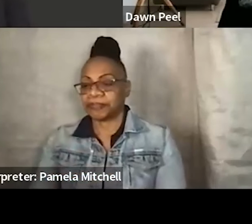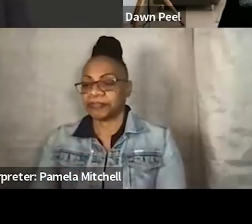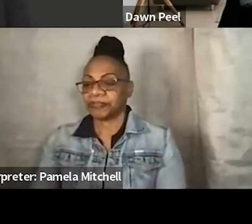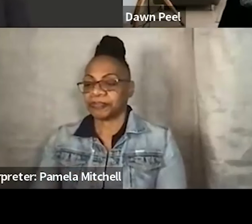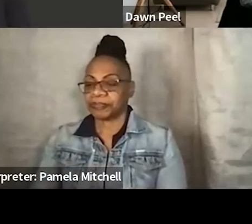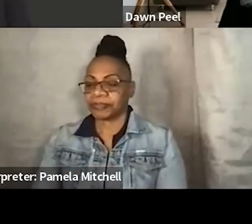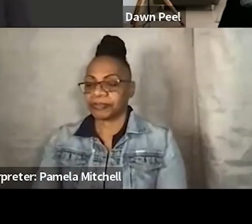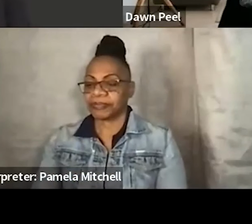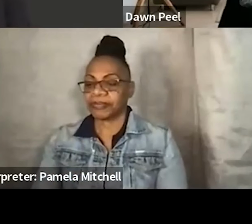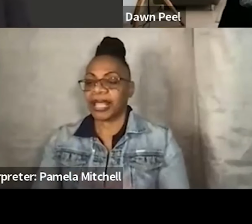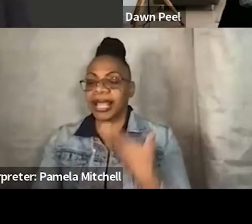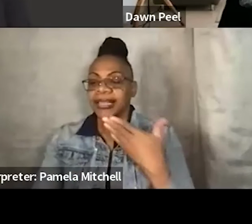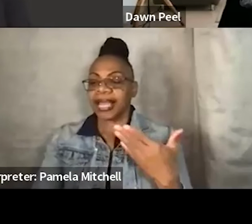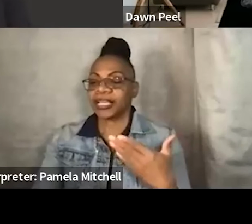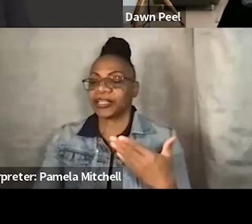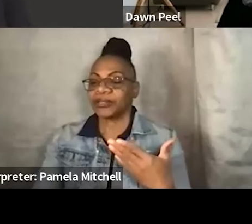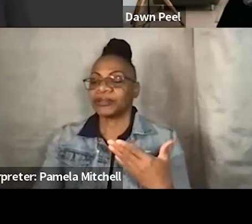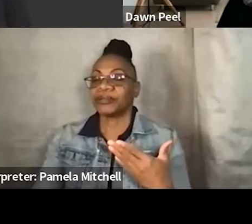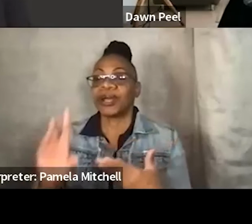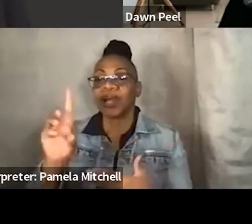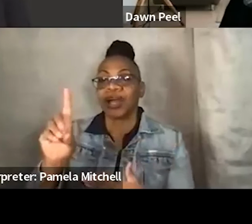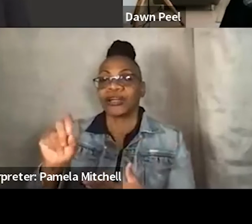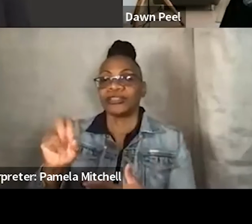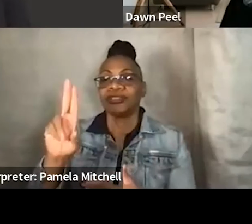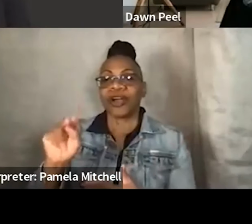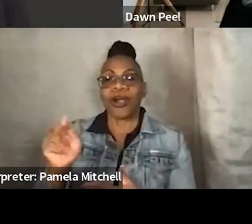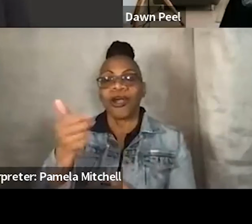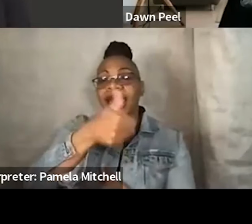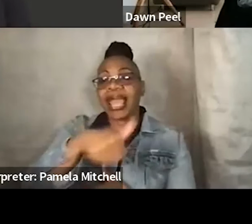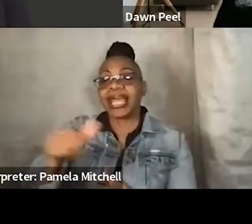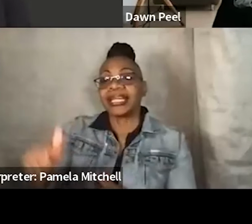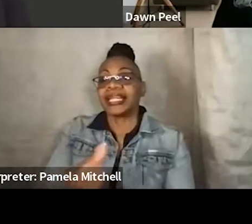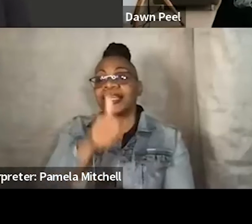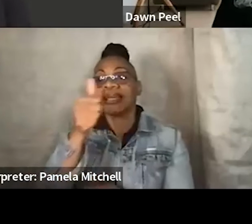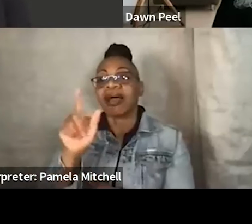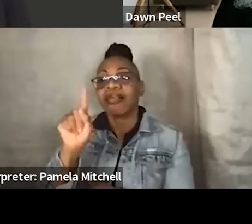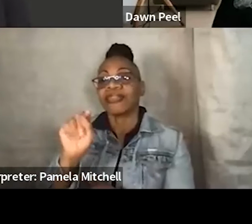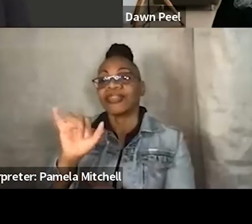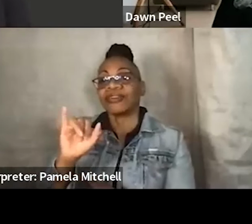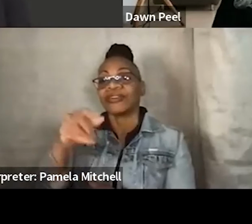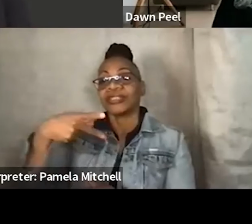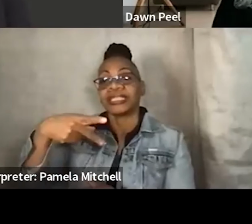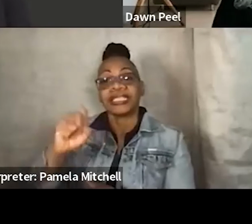Thank you, and Dawn, any other tips or suggestions that you would like to add before we move on?